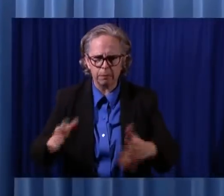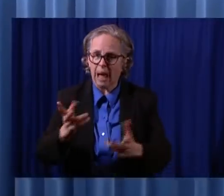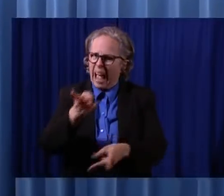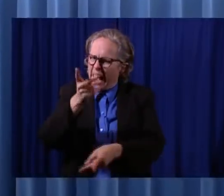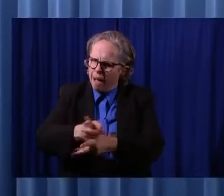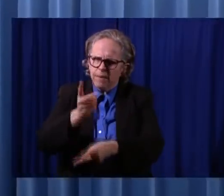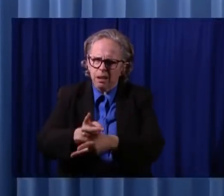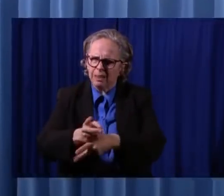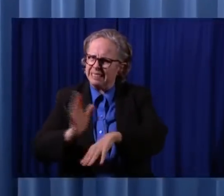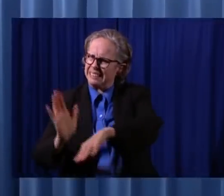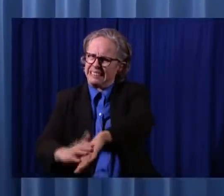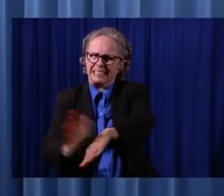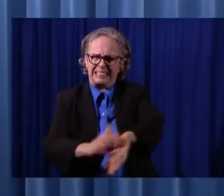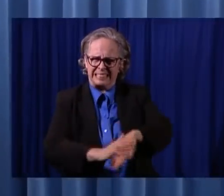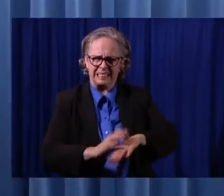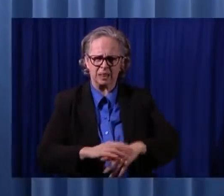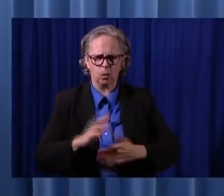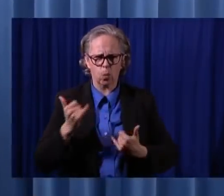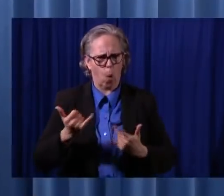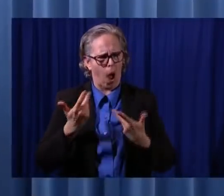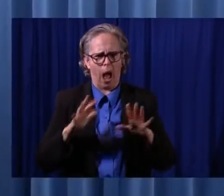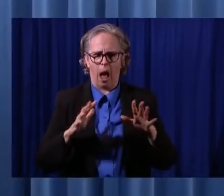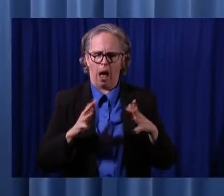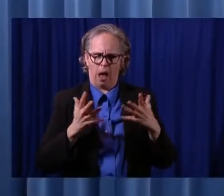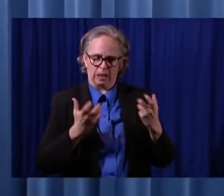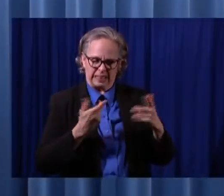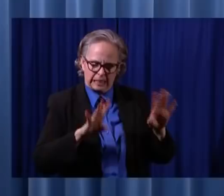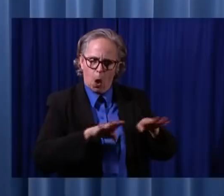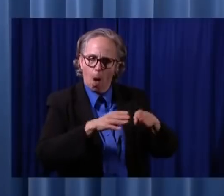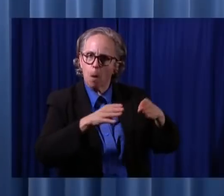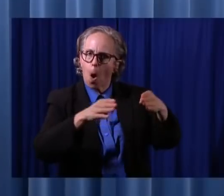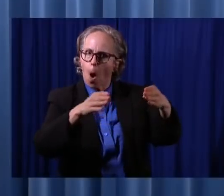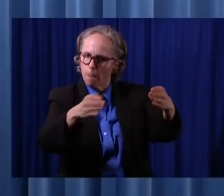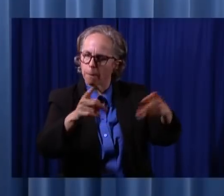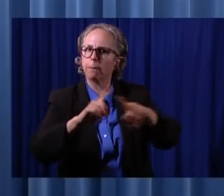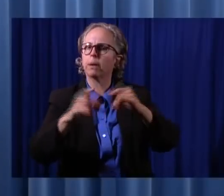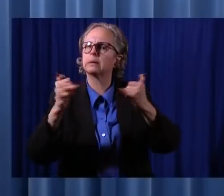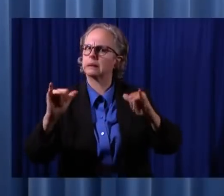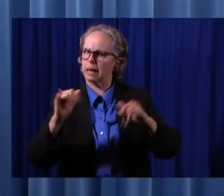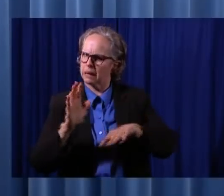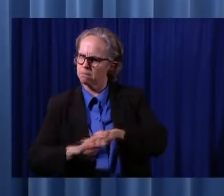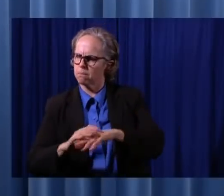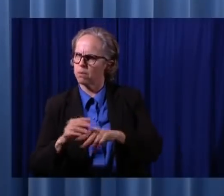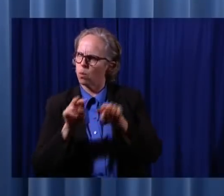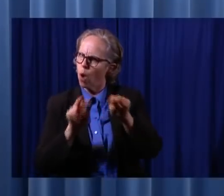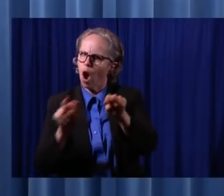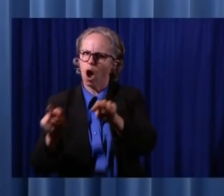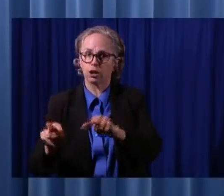WAS DOWN A LITTLE BIT BUT AGAIN TO KEEP THE NUMBERS WERE WOULD LIKE TO SEE THEM, AND YOU KNOW,